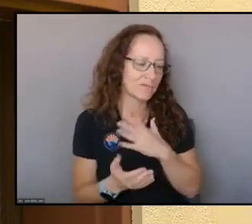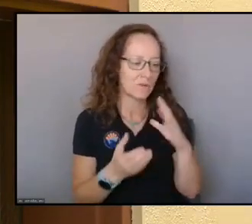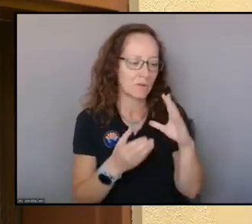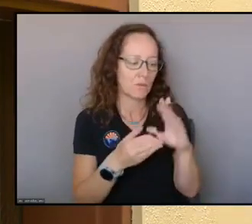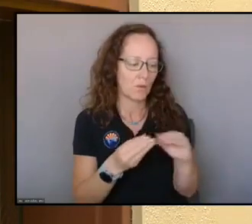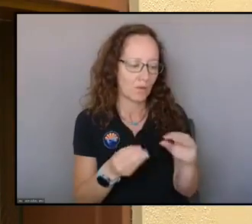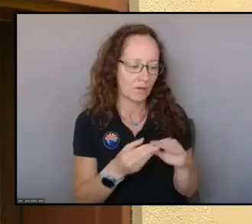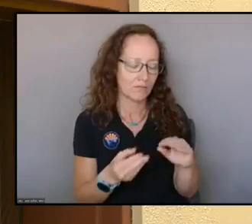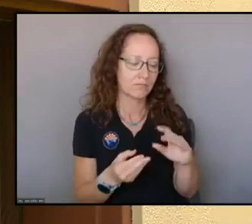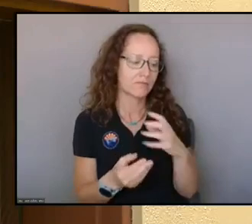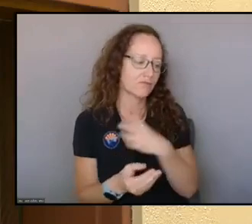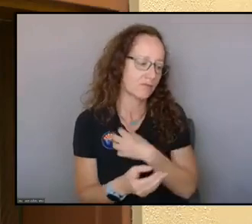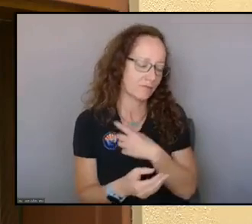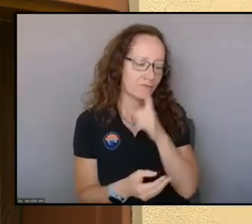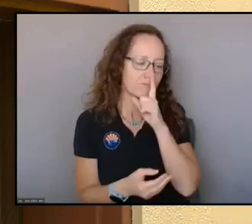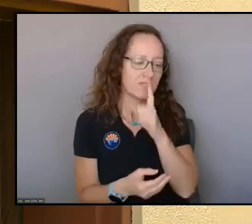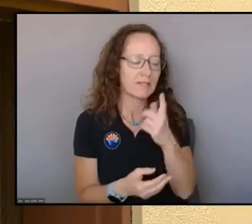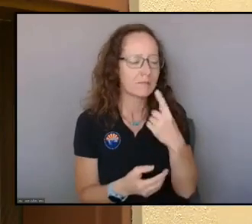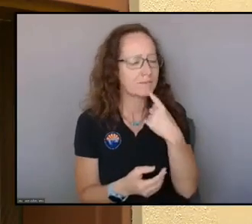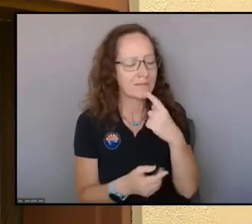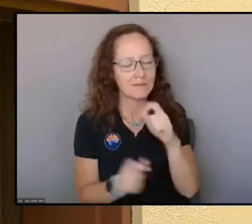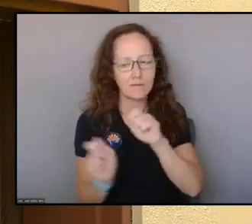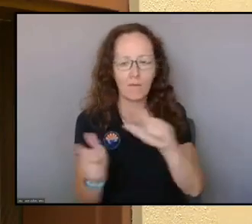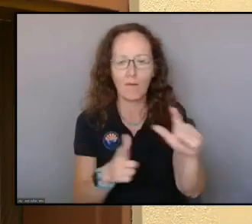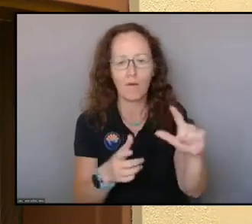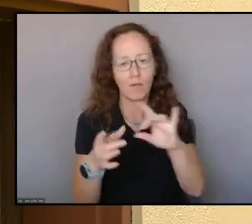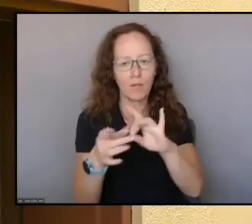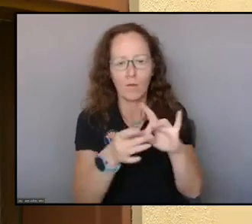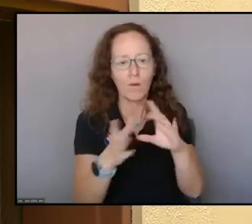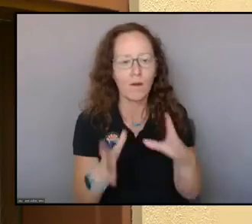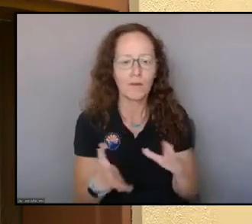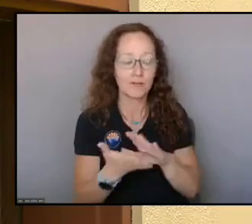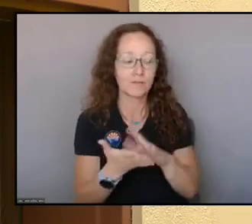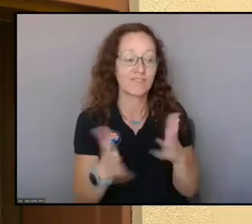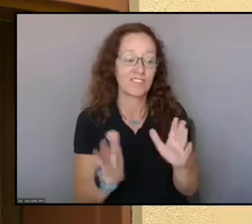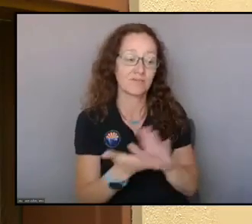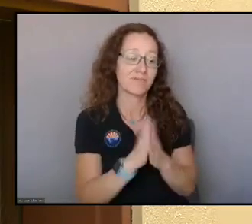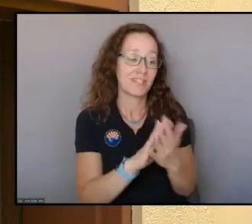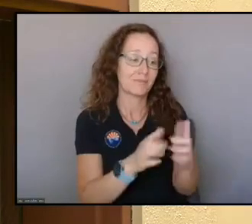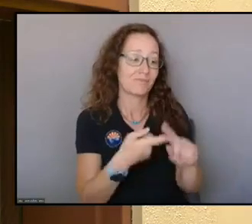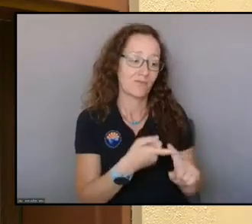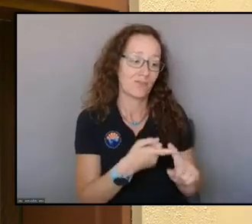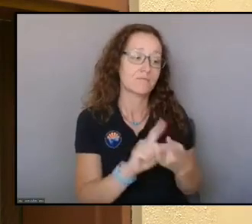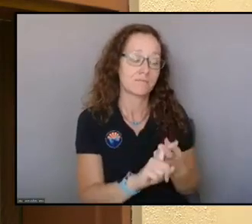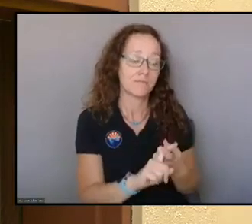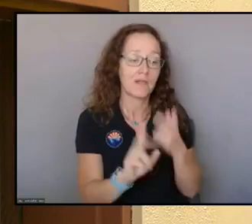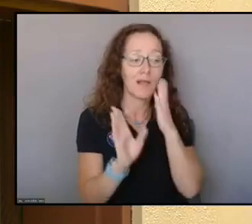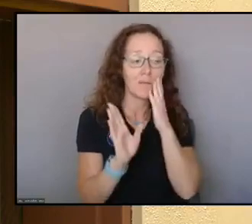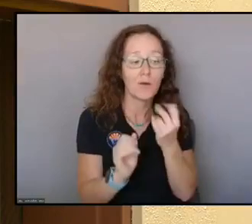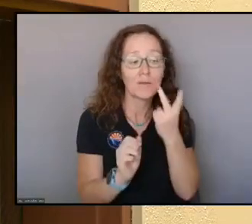WE ARE REALLY GOING TO MISS ALL THE COOPERATORS AROUND HERE. THEY HAVE BECOME OUR FRIENDS.